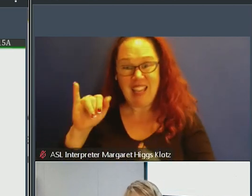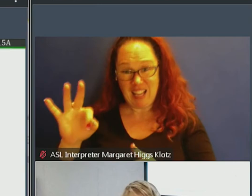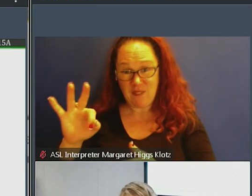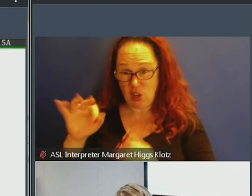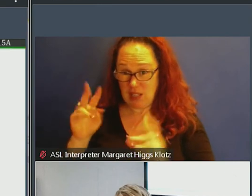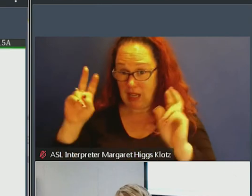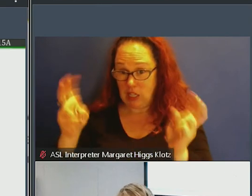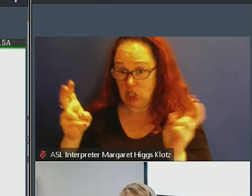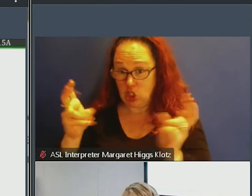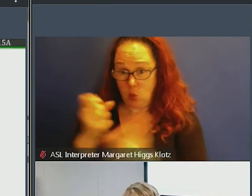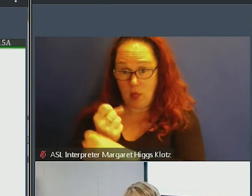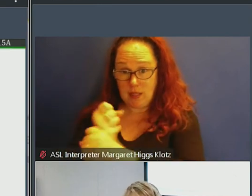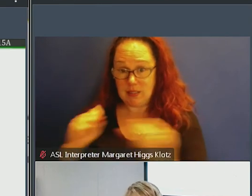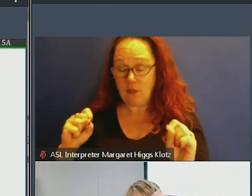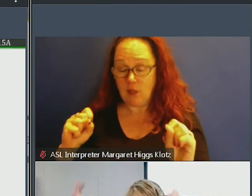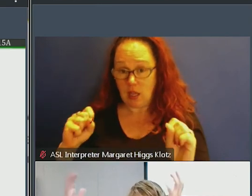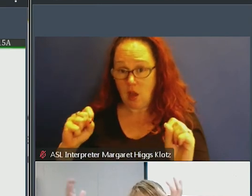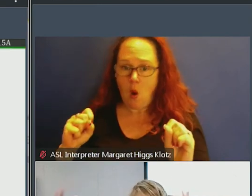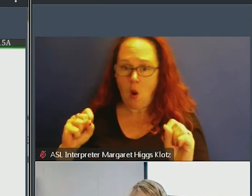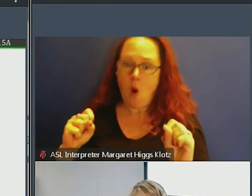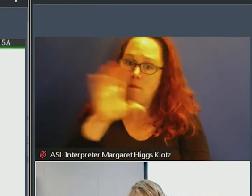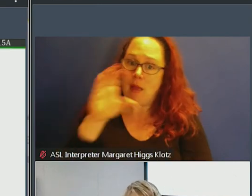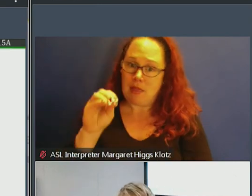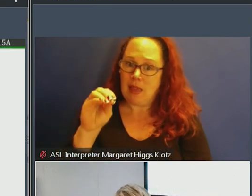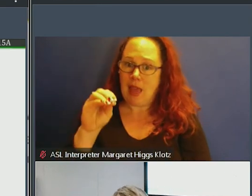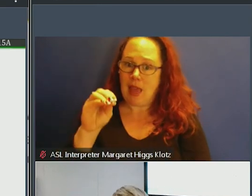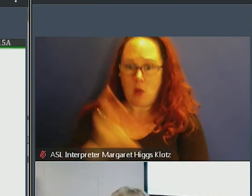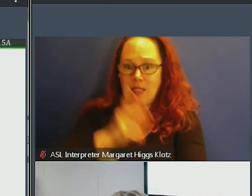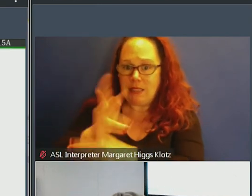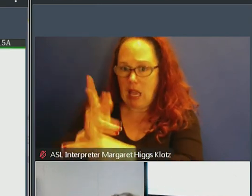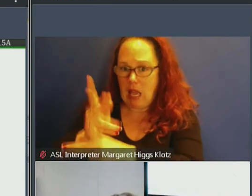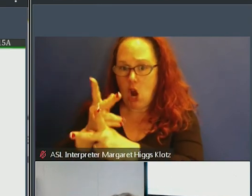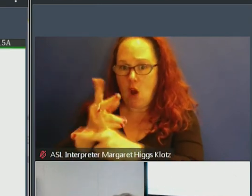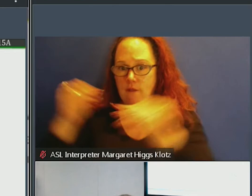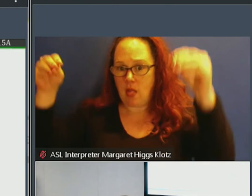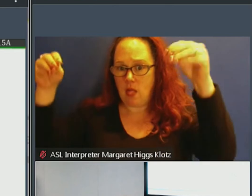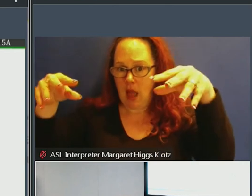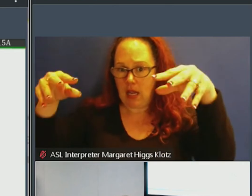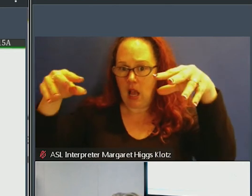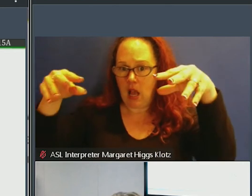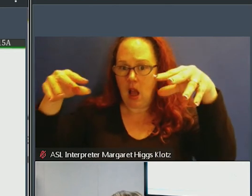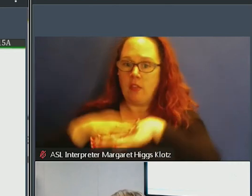the County could possibly do something about the lighting there for safety reasons. So that is why it's good,